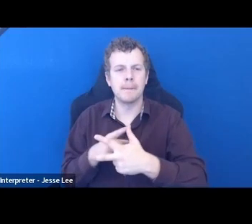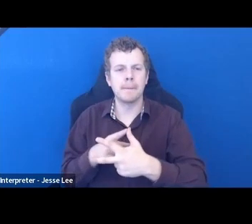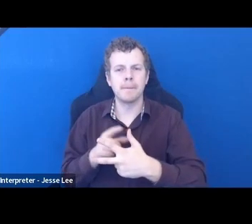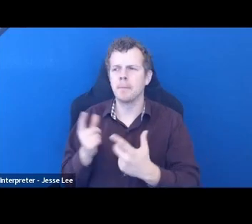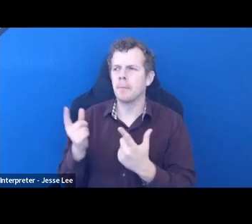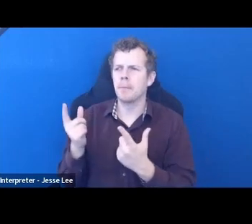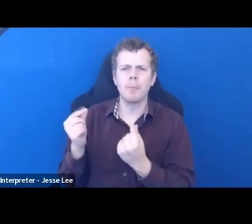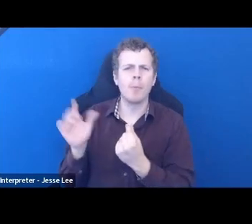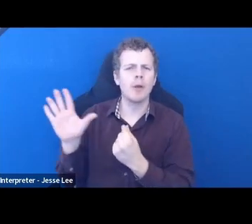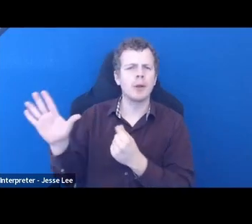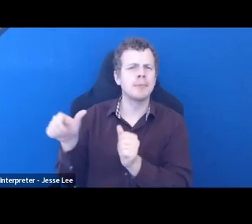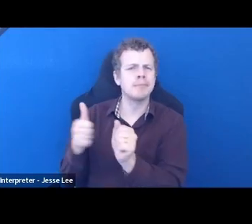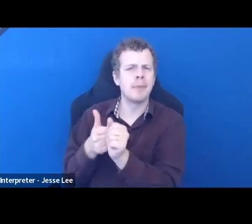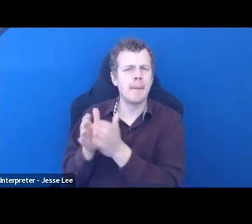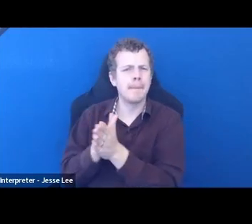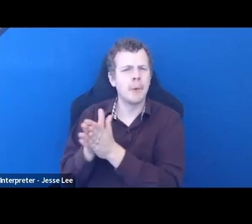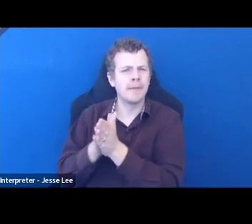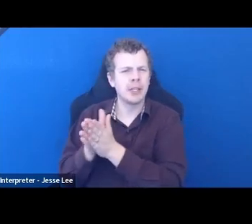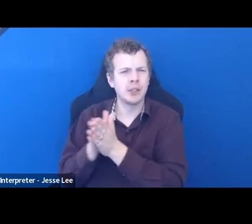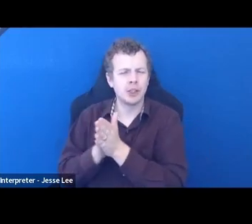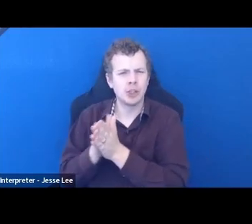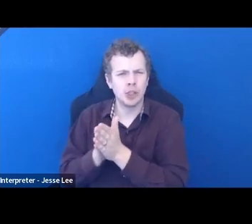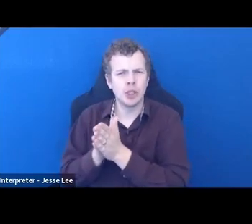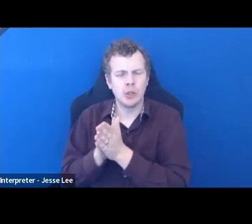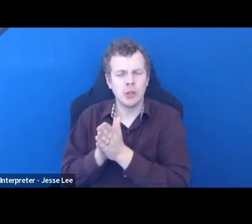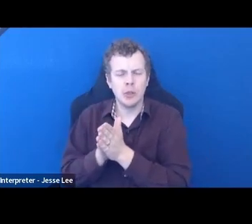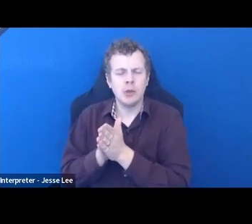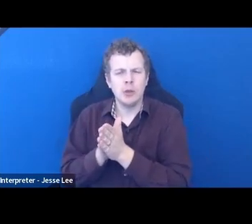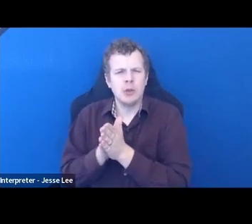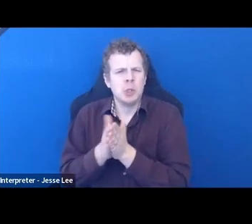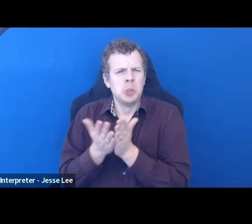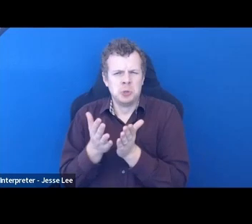And to kind of look at that a little bit deeper.